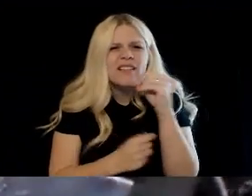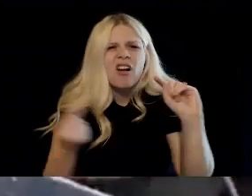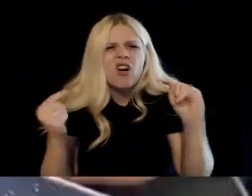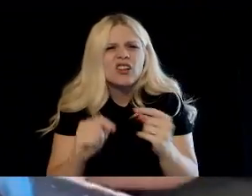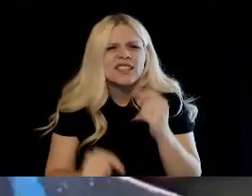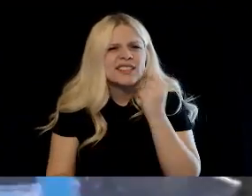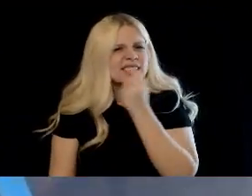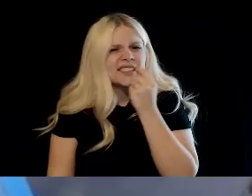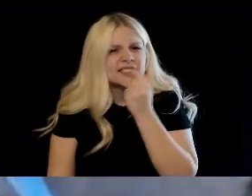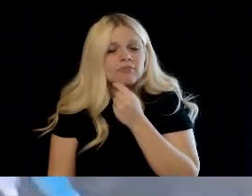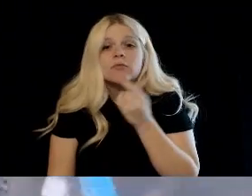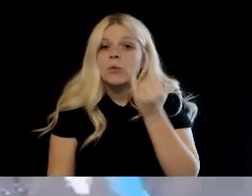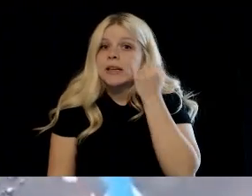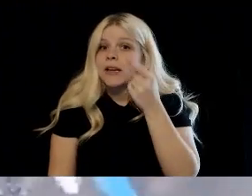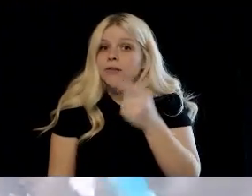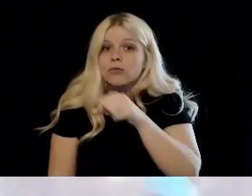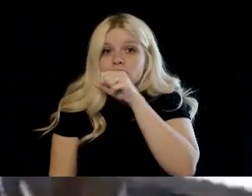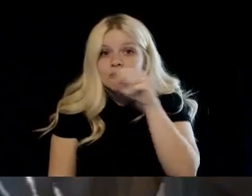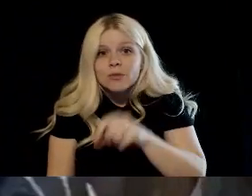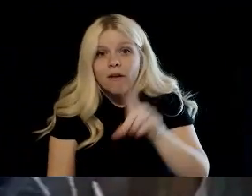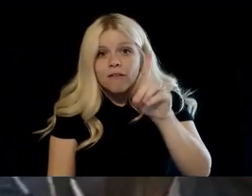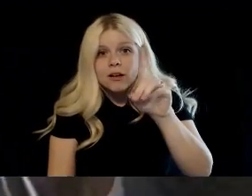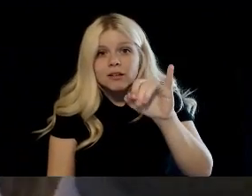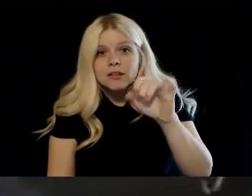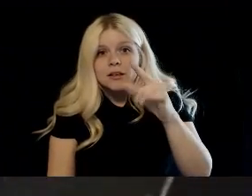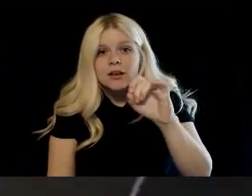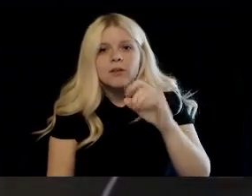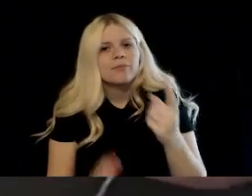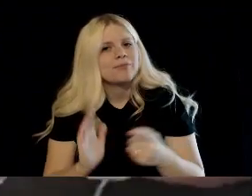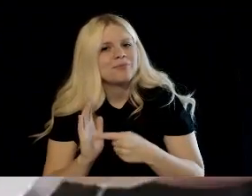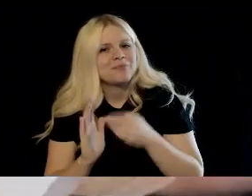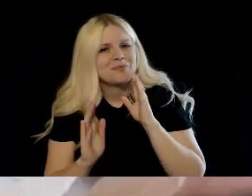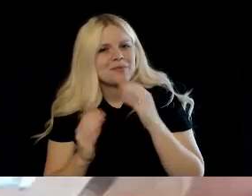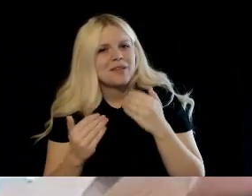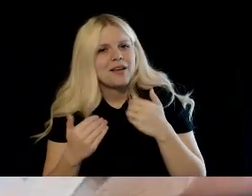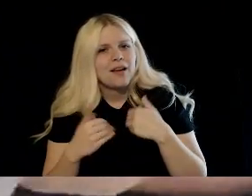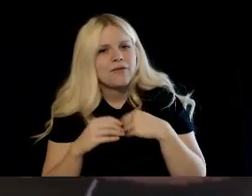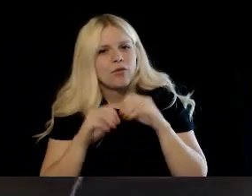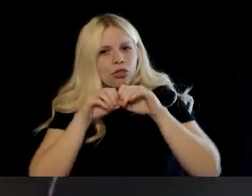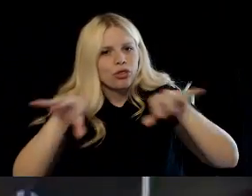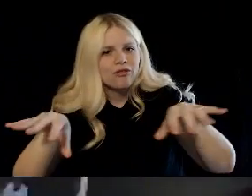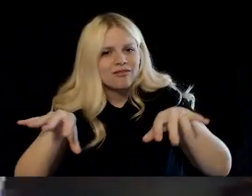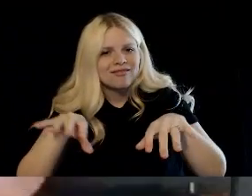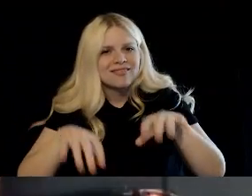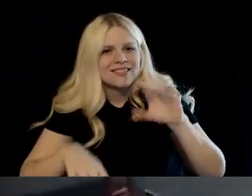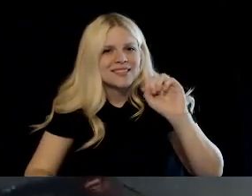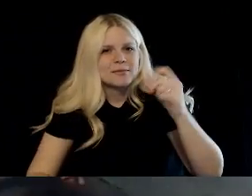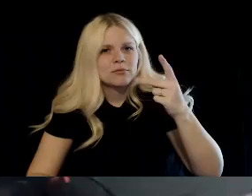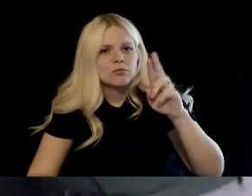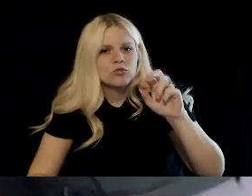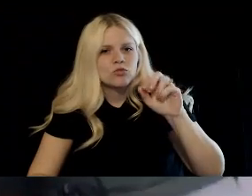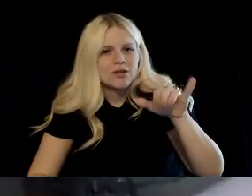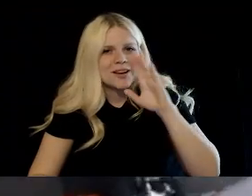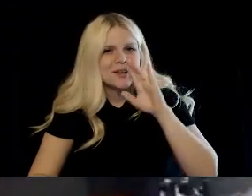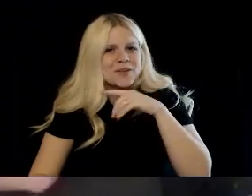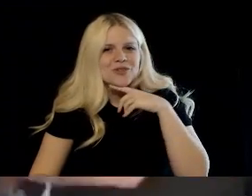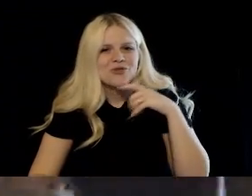art will- and sometimes you get some little animal spray. Michelle: That's their signature. Erica: That'll be dried off. This is- we want to